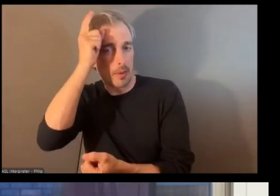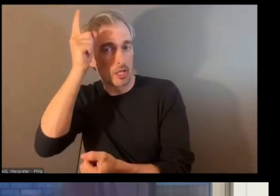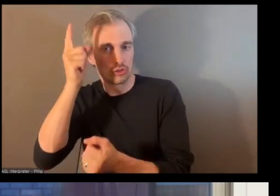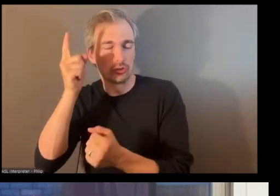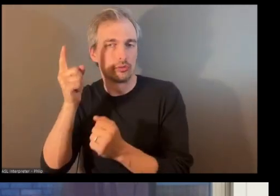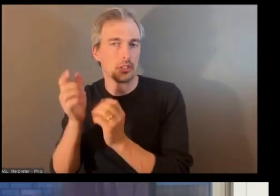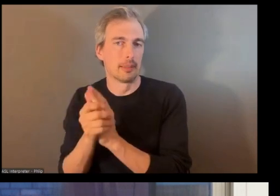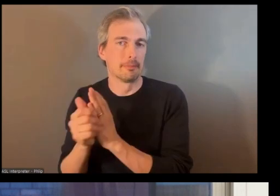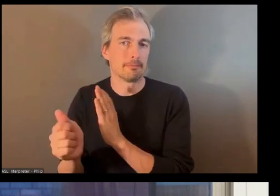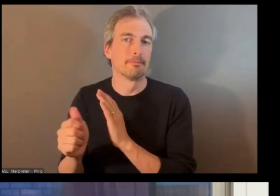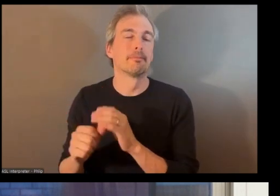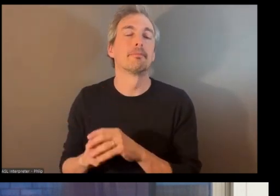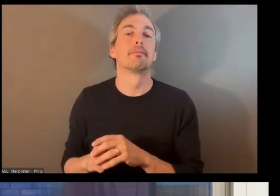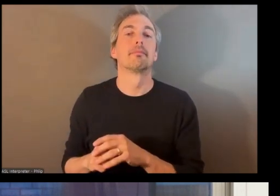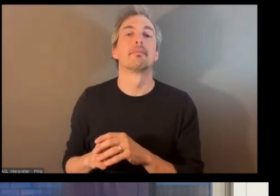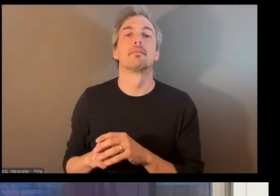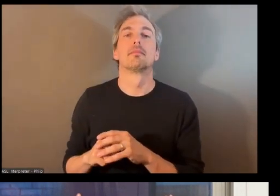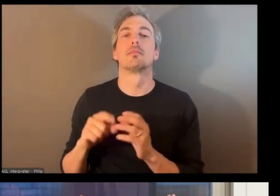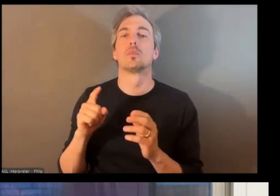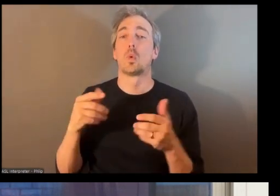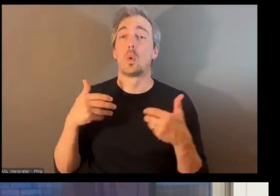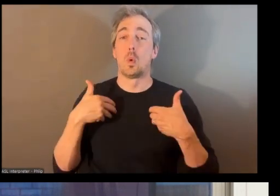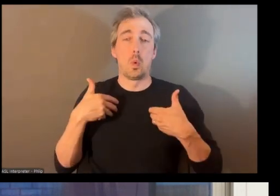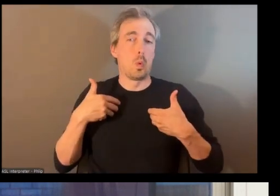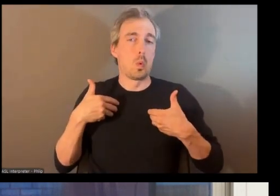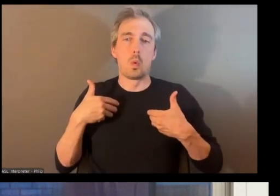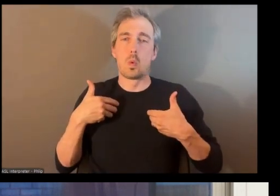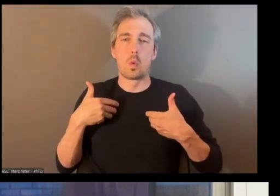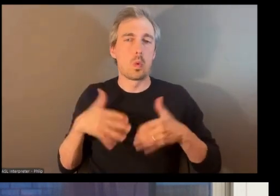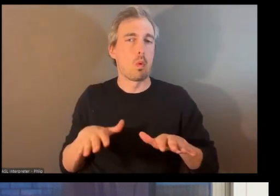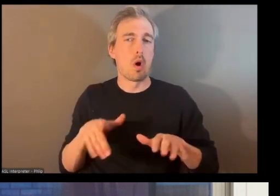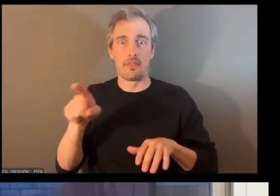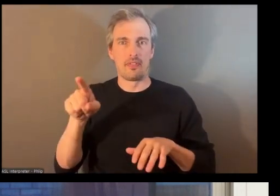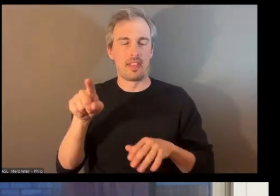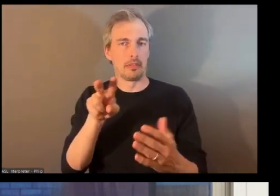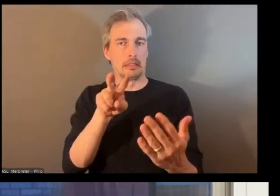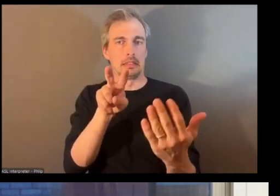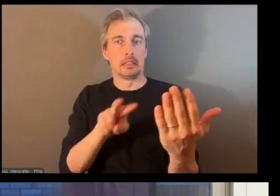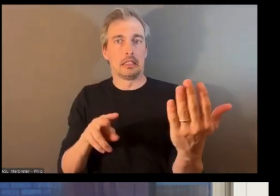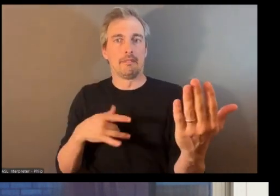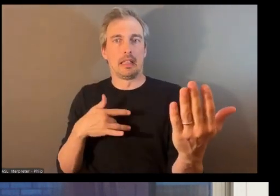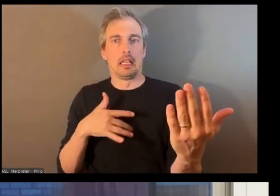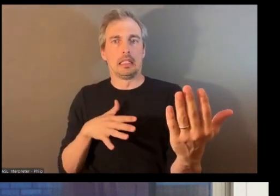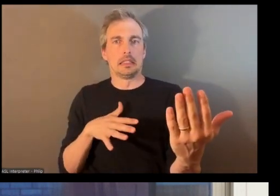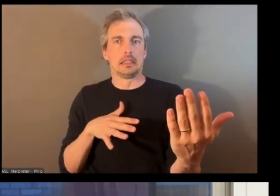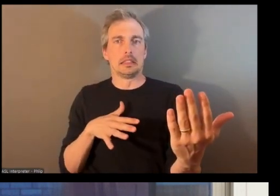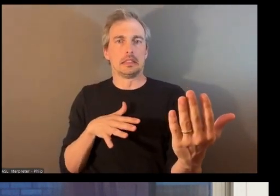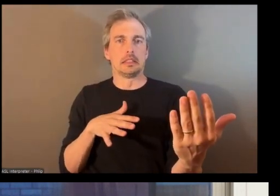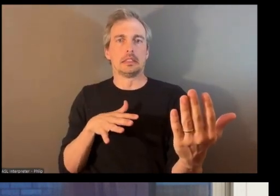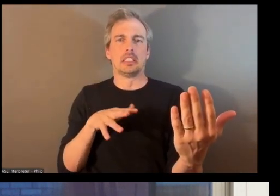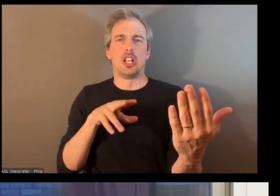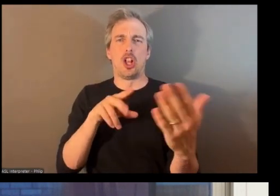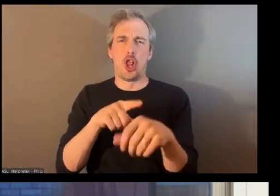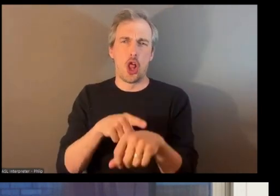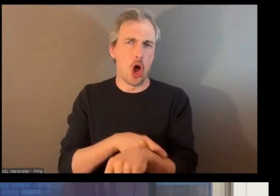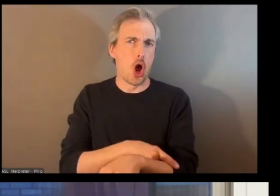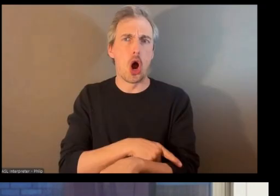make... We don't want to make them read through a very long, unstructured text. Right? Maybe not the whole page is relevant for them.